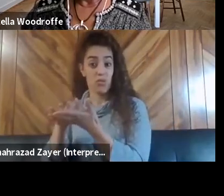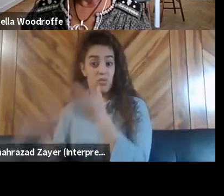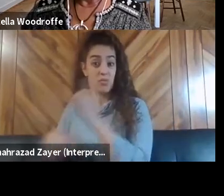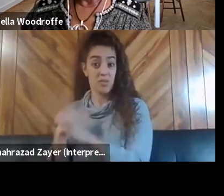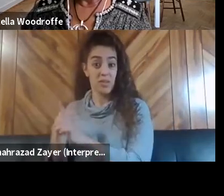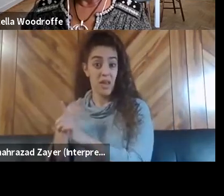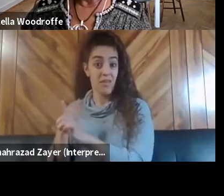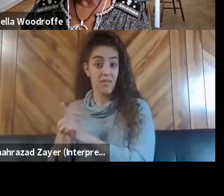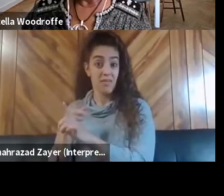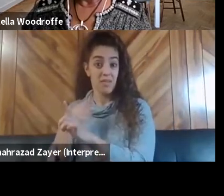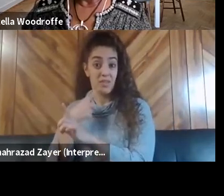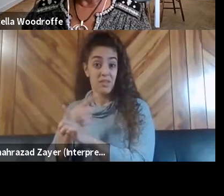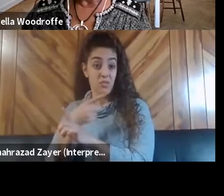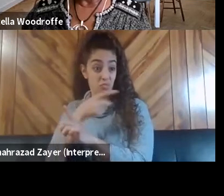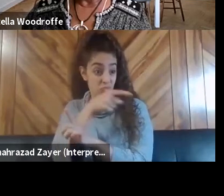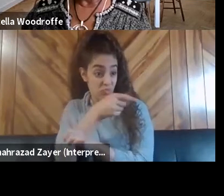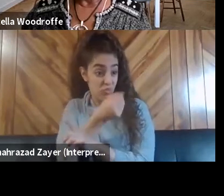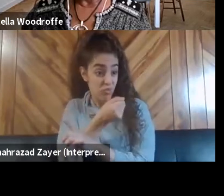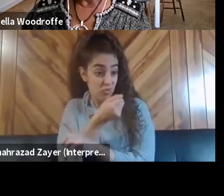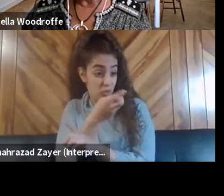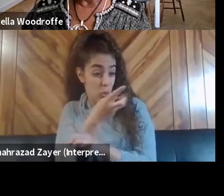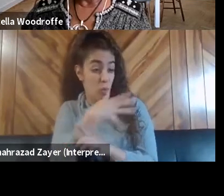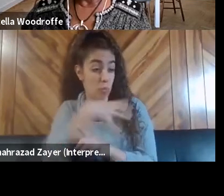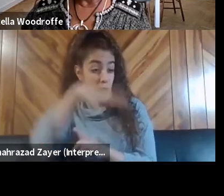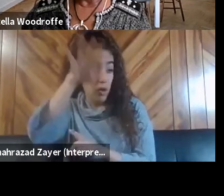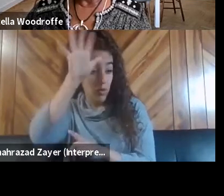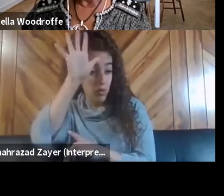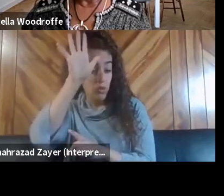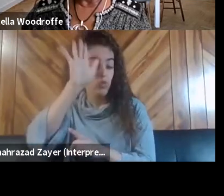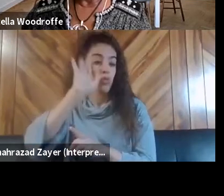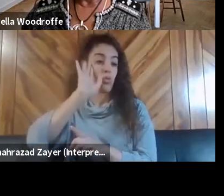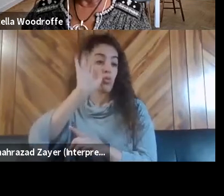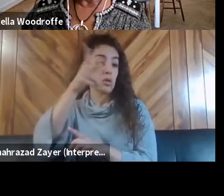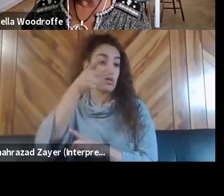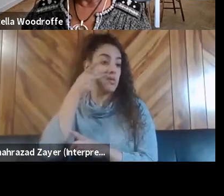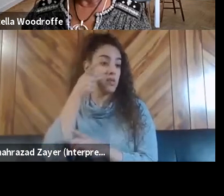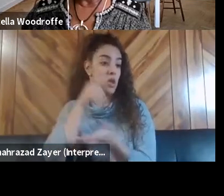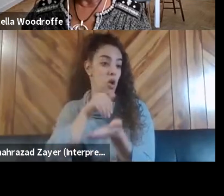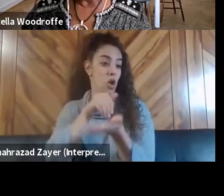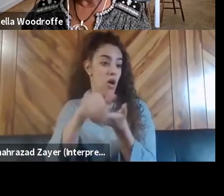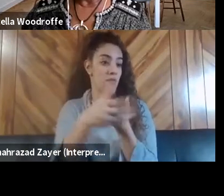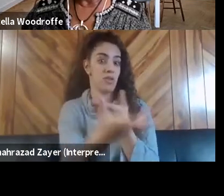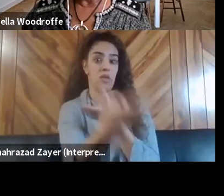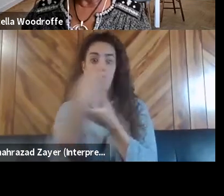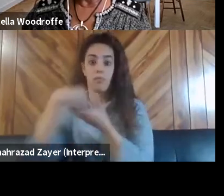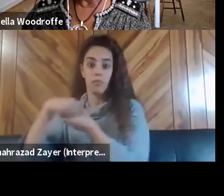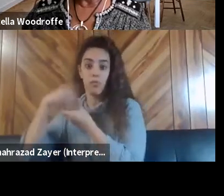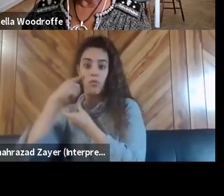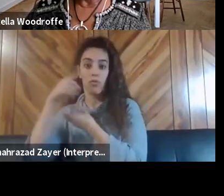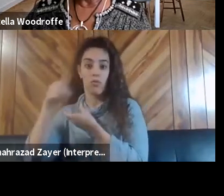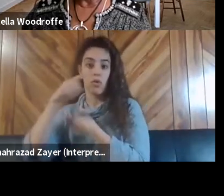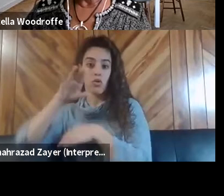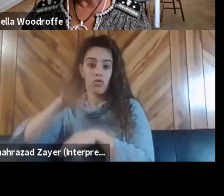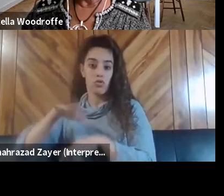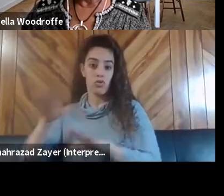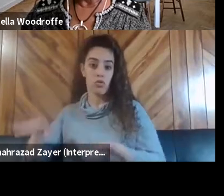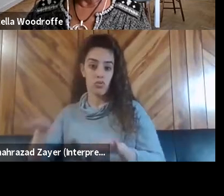parents that we have any of our students that we see who take an active role in their, you know, with their child. And I think